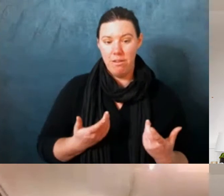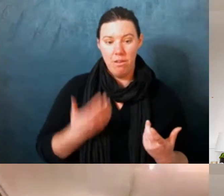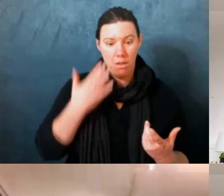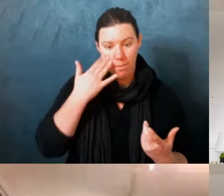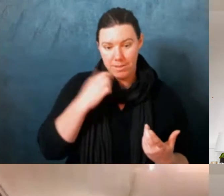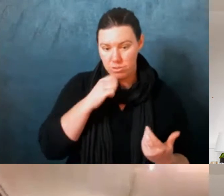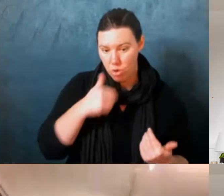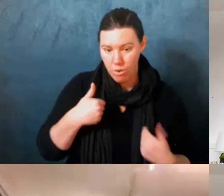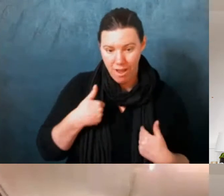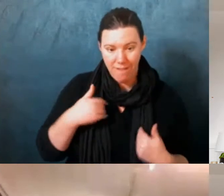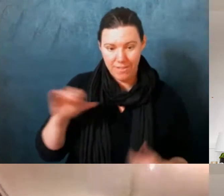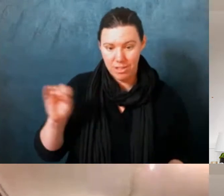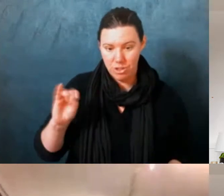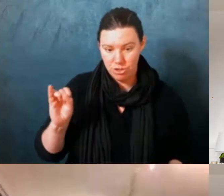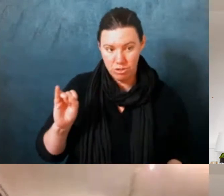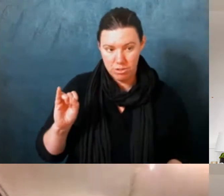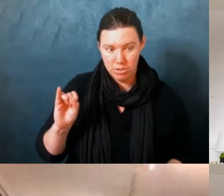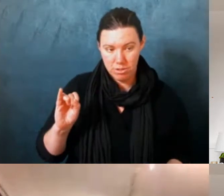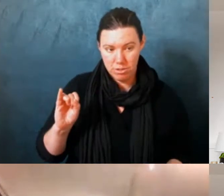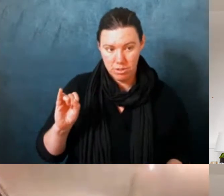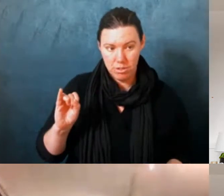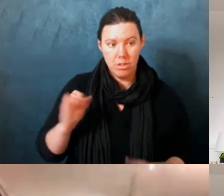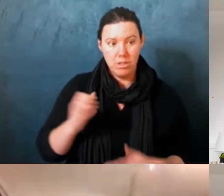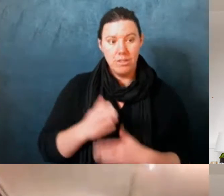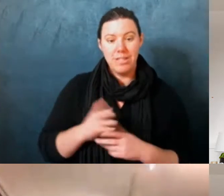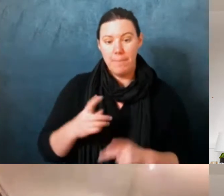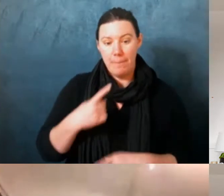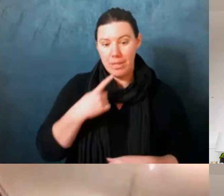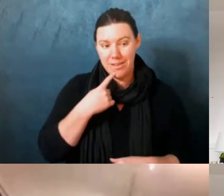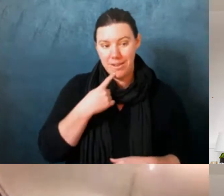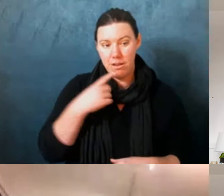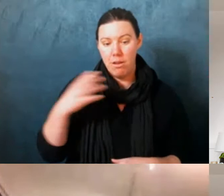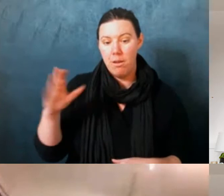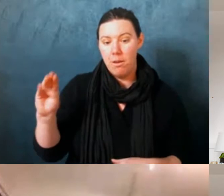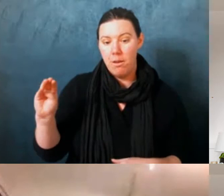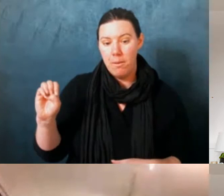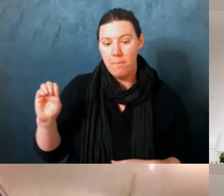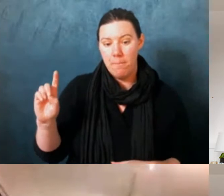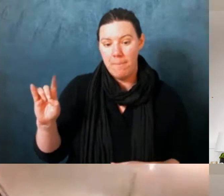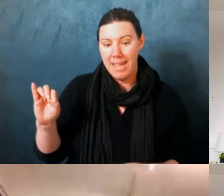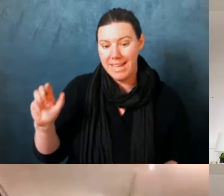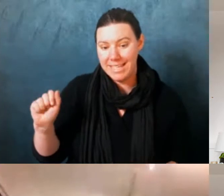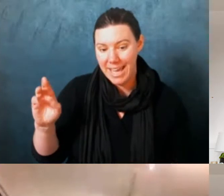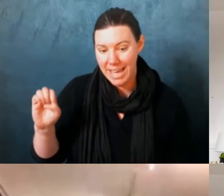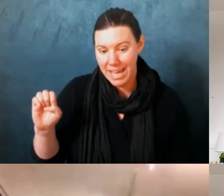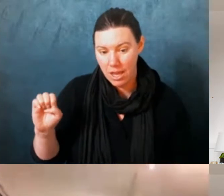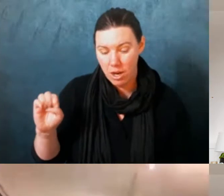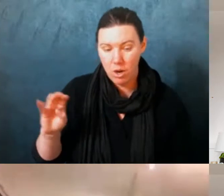they say, oh, you have Medicaid or Medicare, and this provider is, your insurance is not covered. So they don't know where to go.